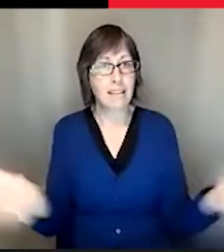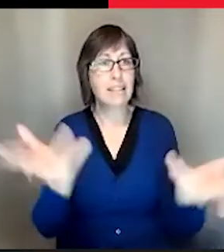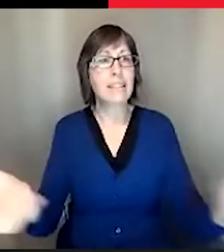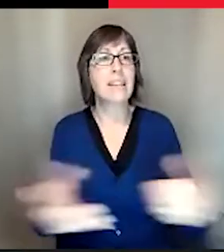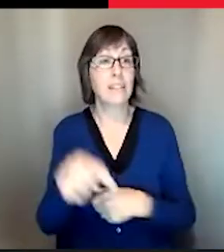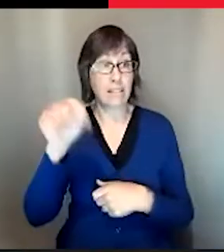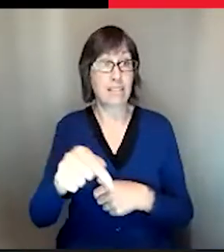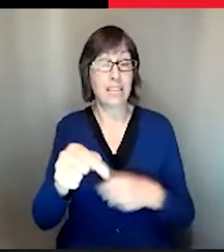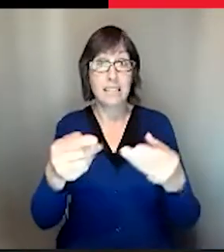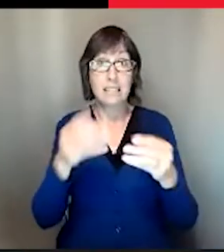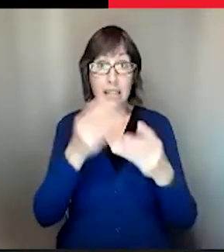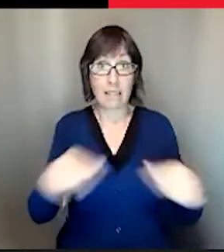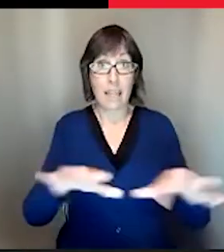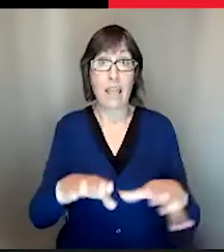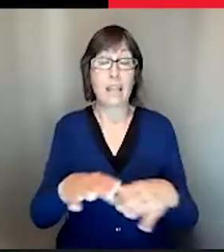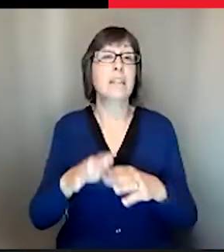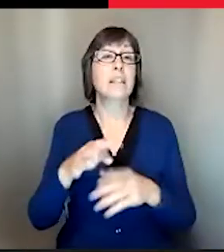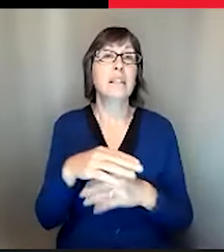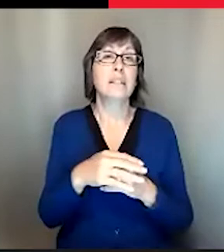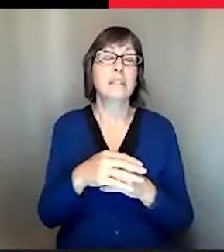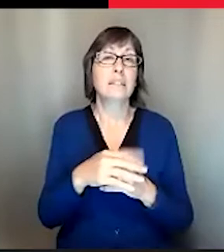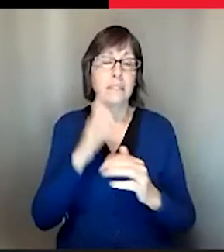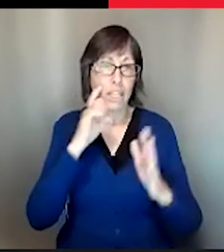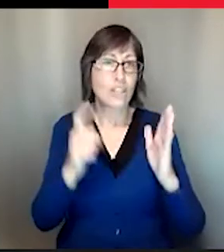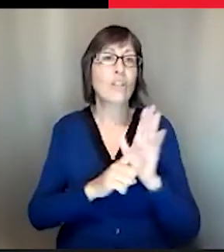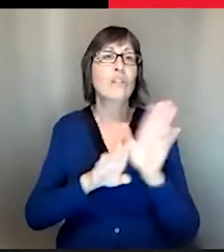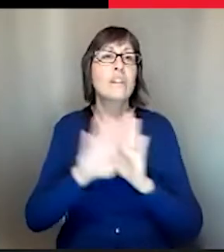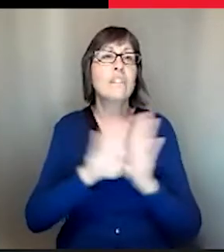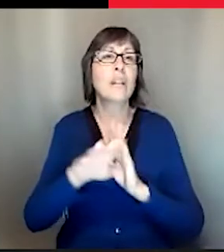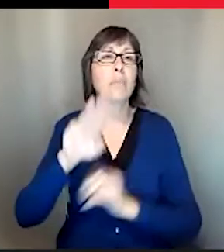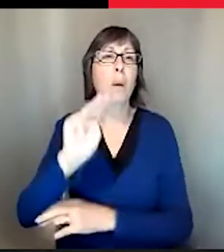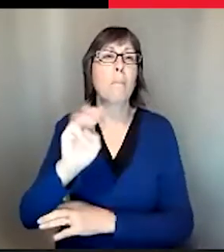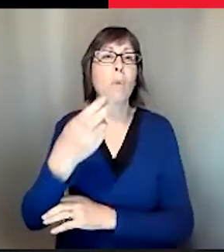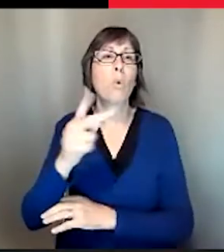acknowledgement was developed by the Mohkinsstsisi Public Art Guiding Circle.